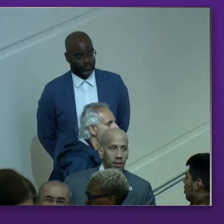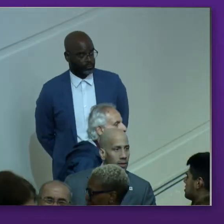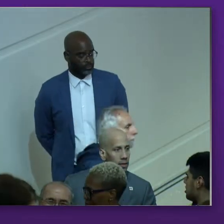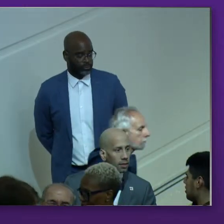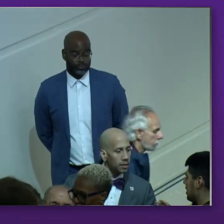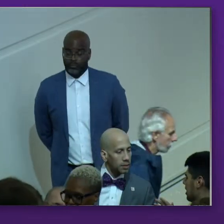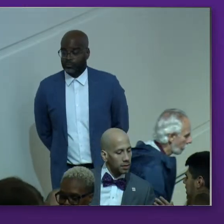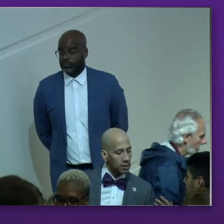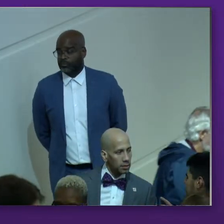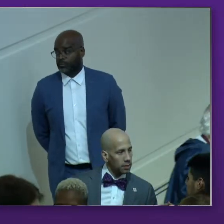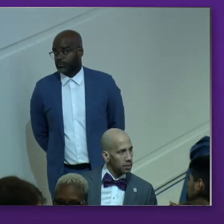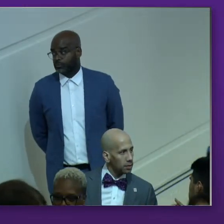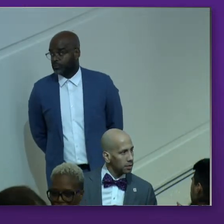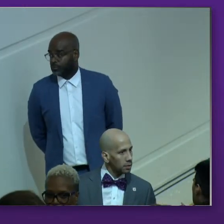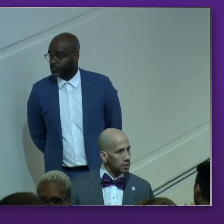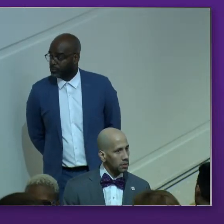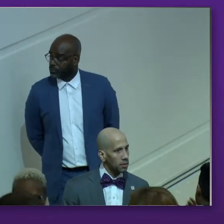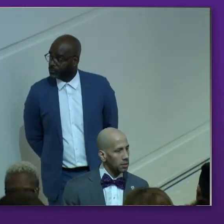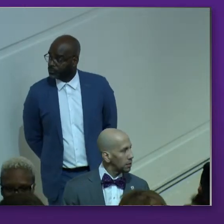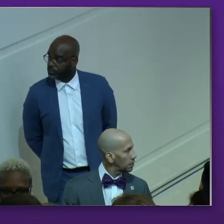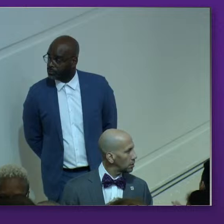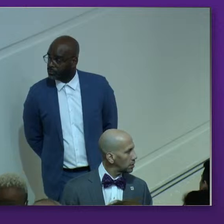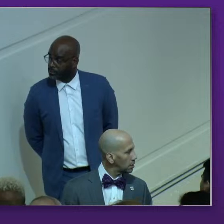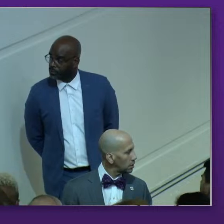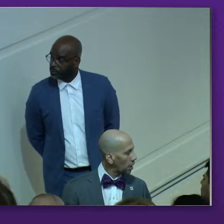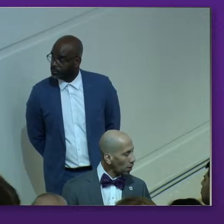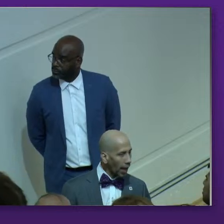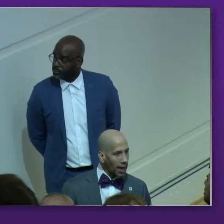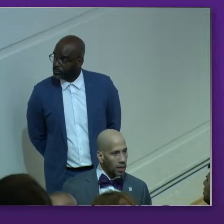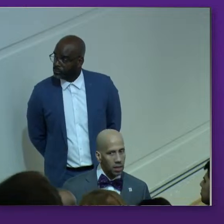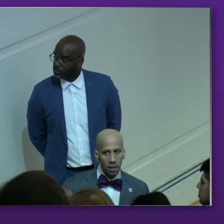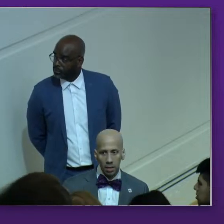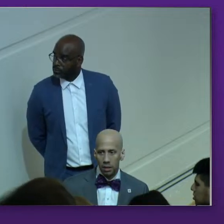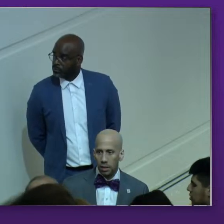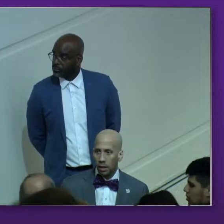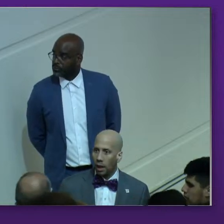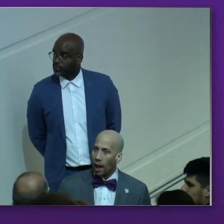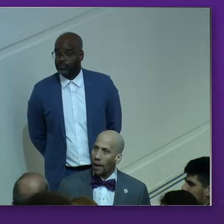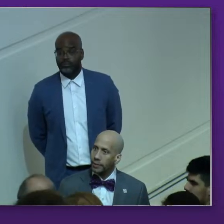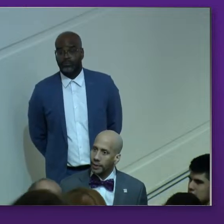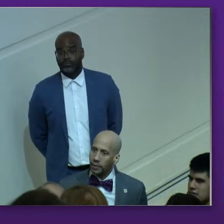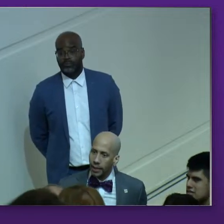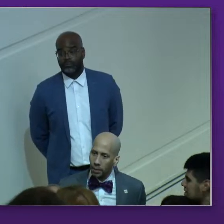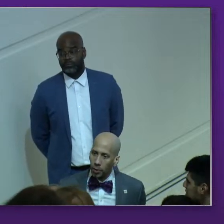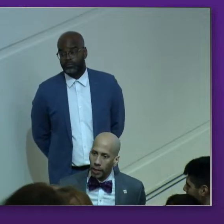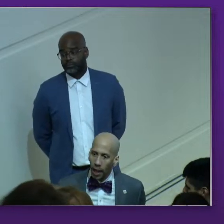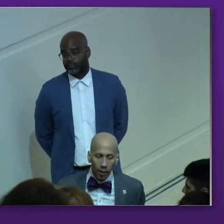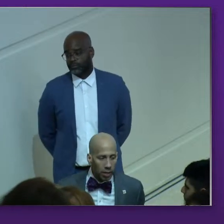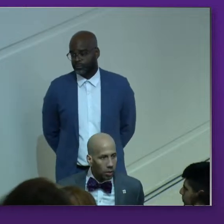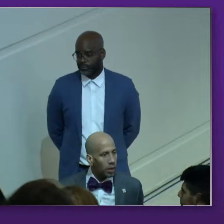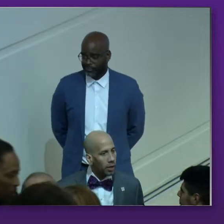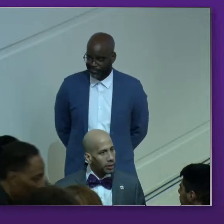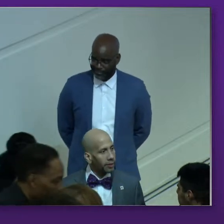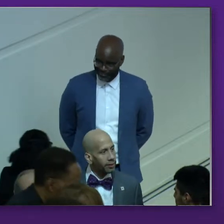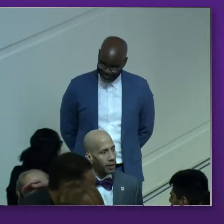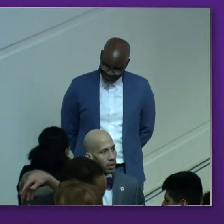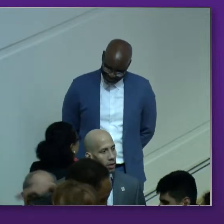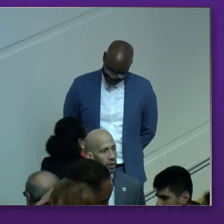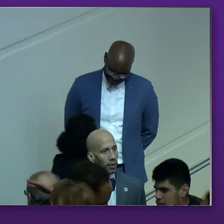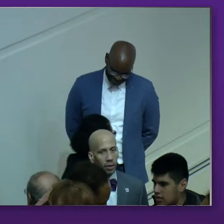GOOD SENSE OF BELONGING. I DON'T THINK ANY FACULTY MEMBER WANTS THEIR STUDENT TO COME AND NOT SUCCEED AND GO OUT